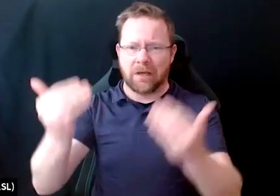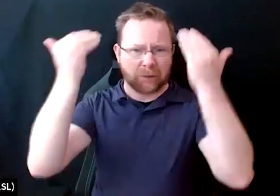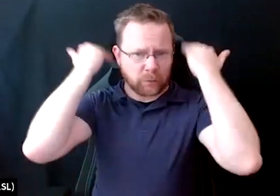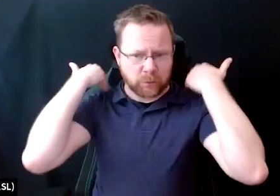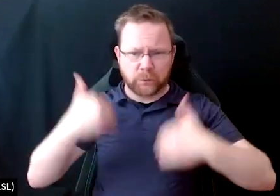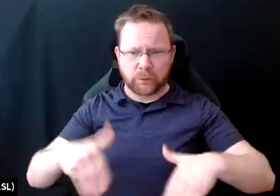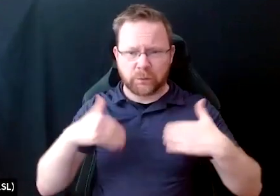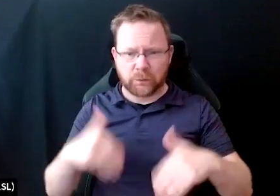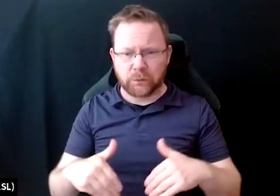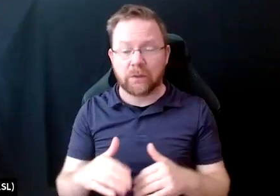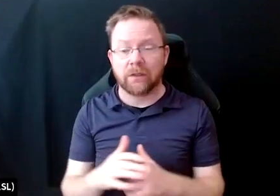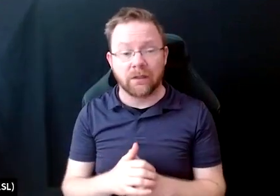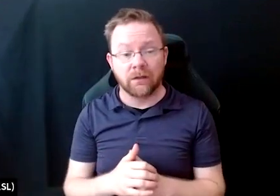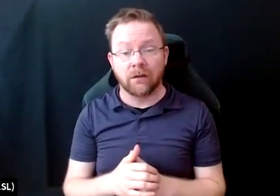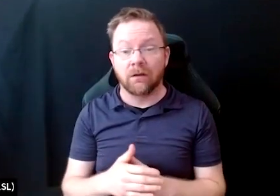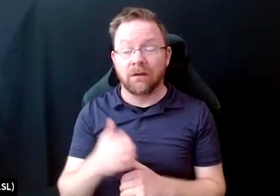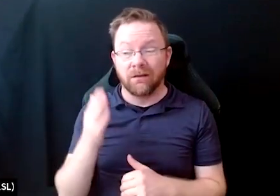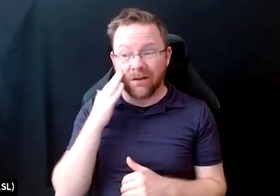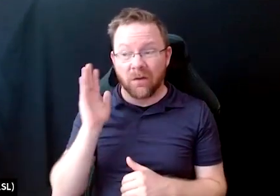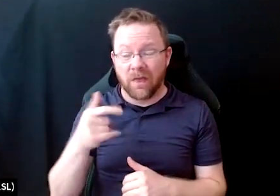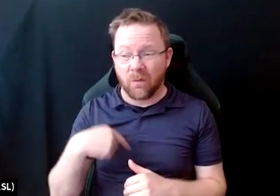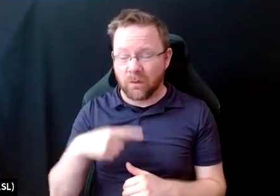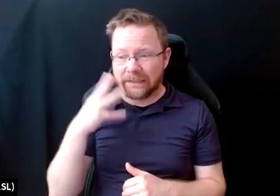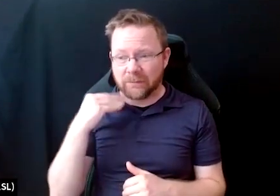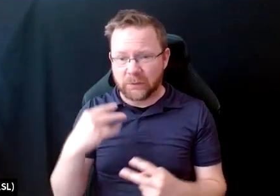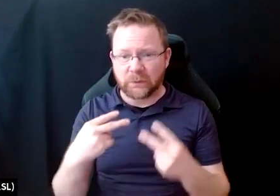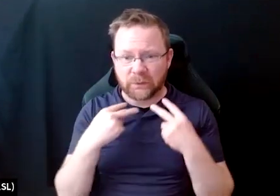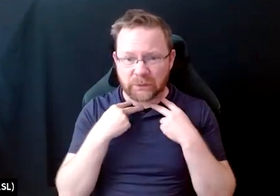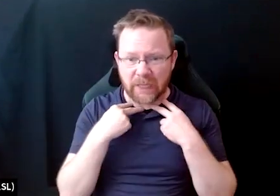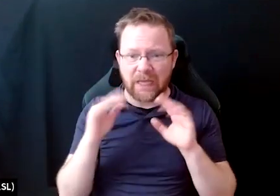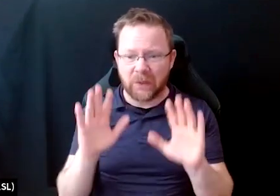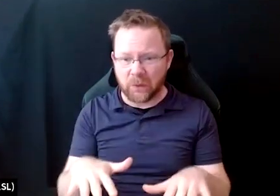Here is something where we got stuck and I had all the ESA medical team help me.